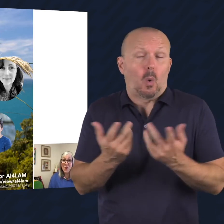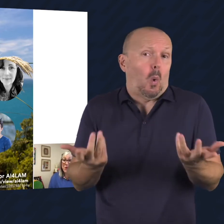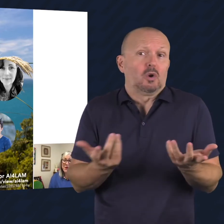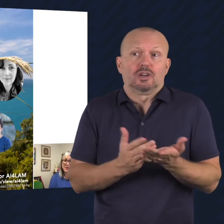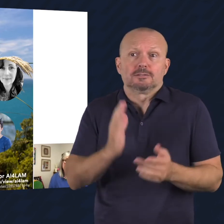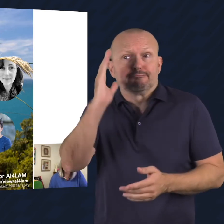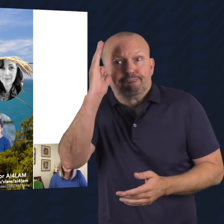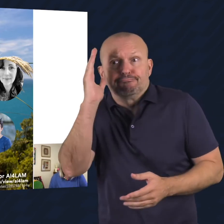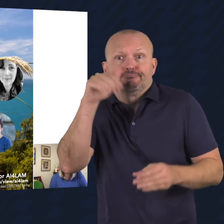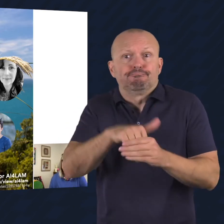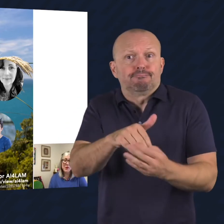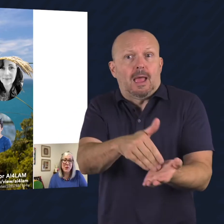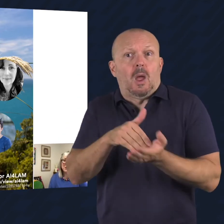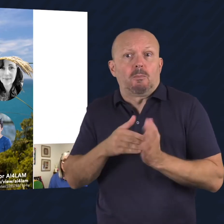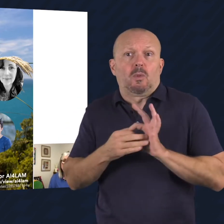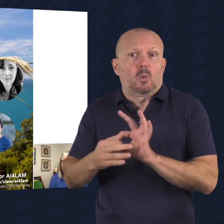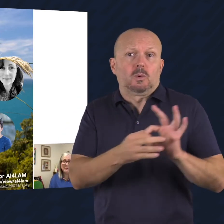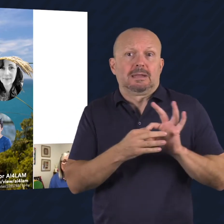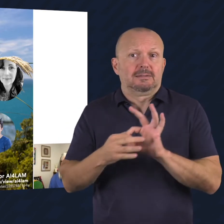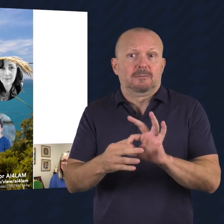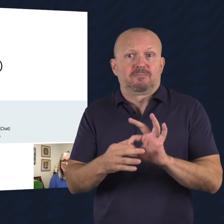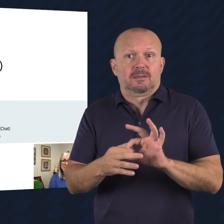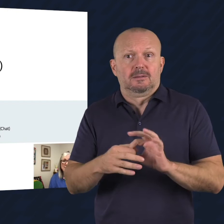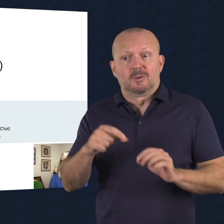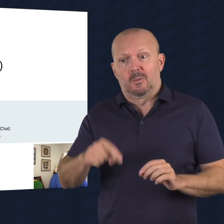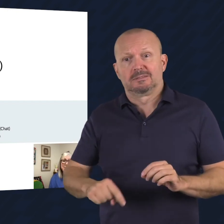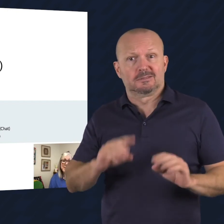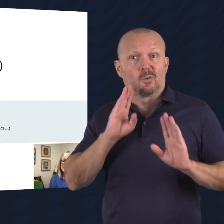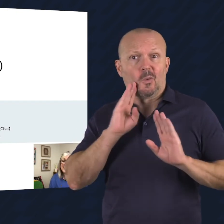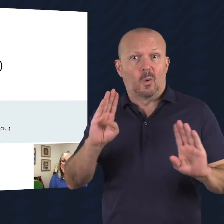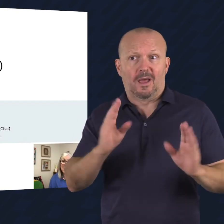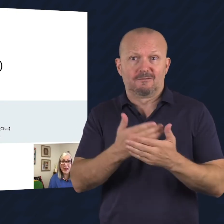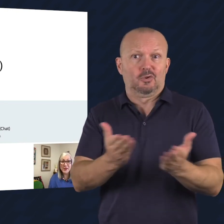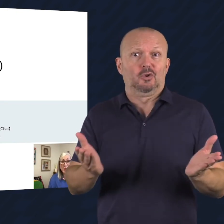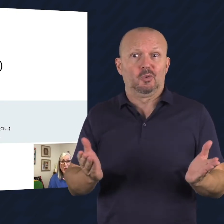or just jump in and become a coordinator. So this is the call out to you,